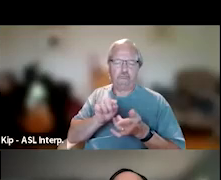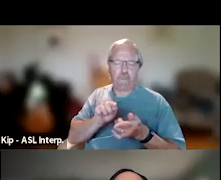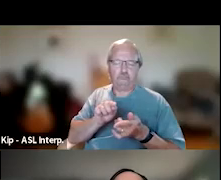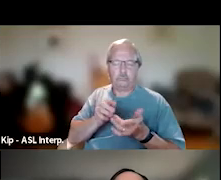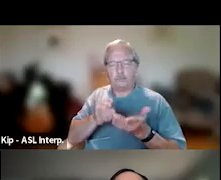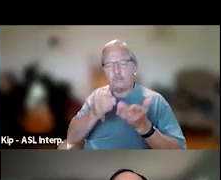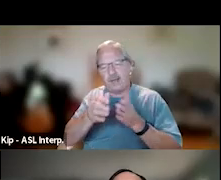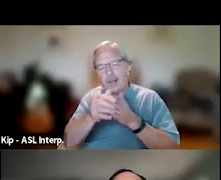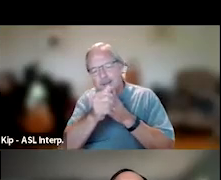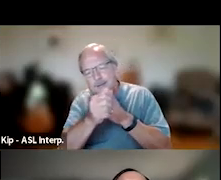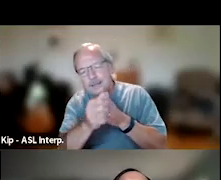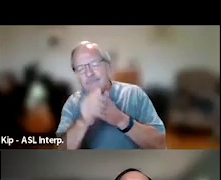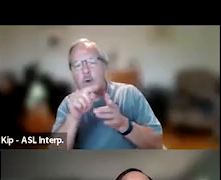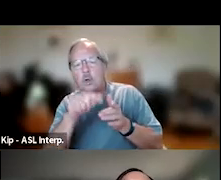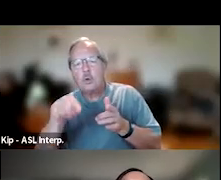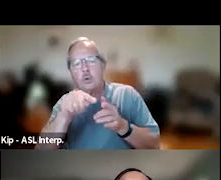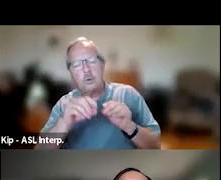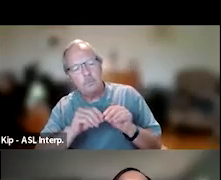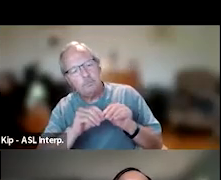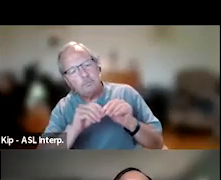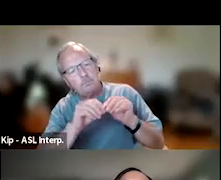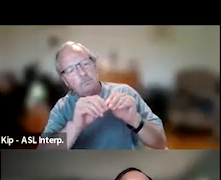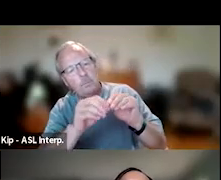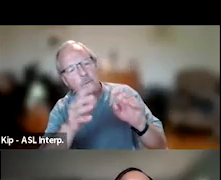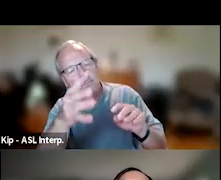for you to move SOAR forward. Thank you so much.